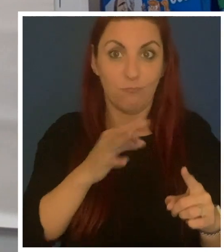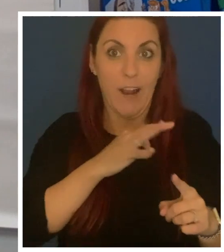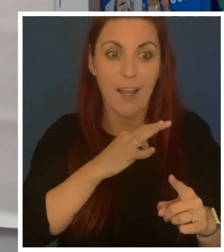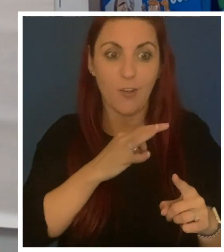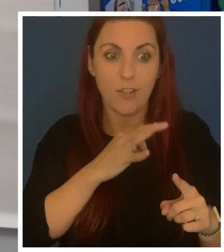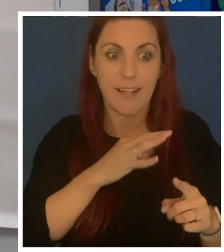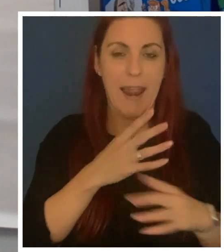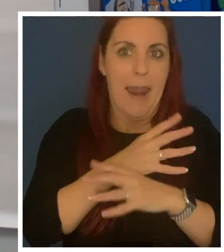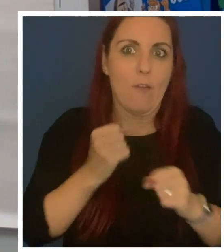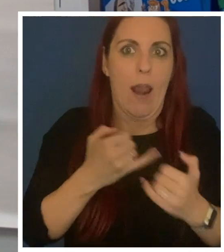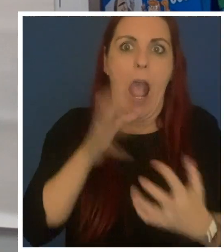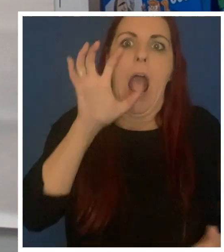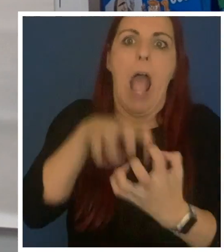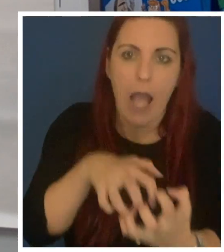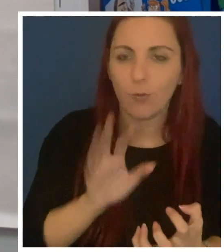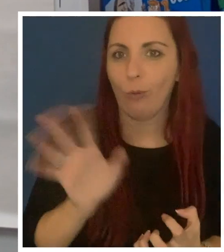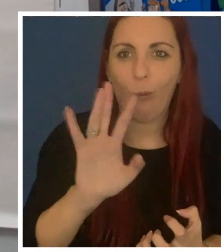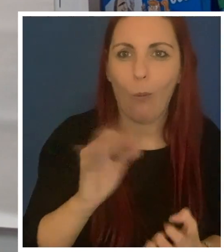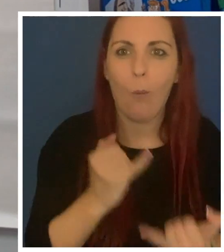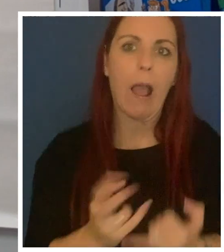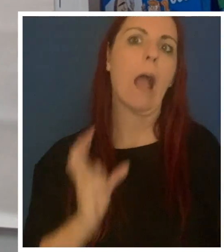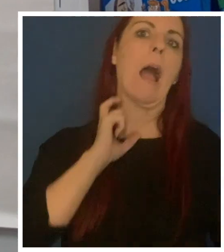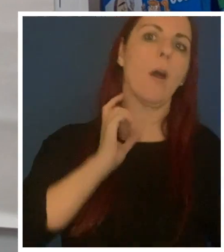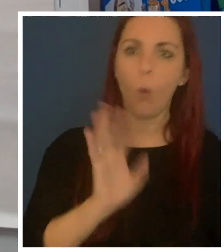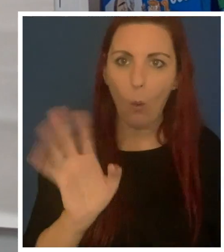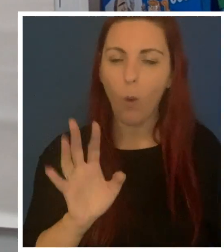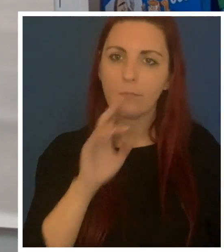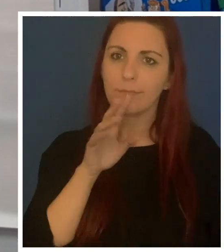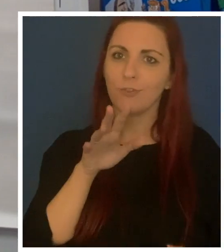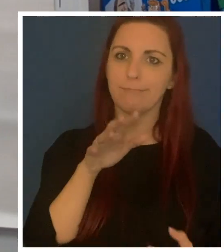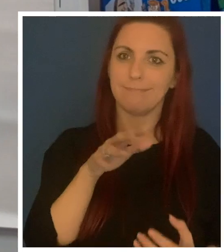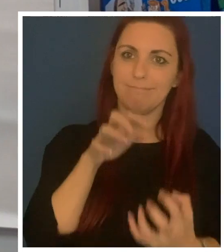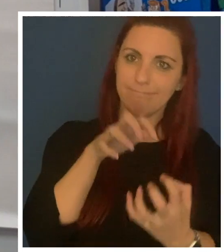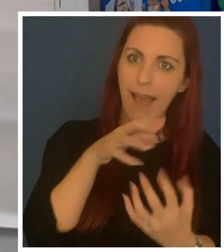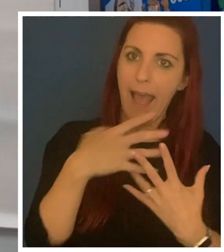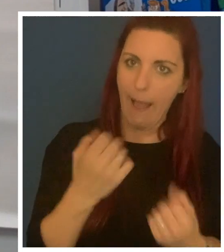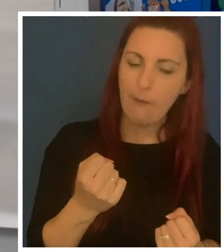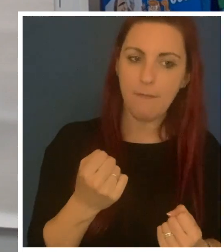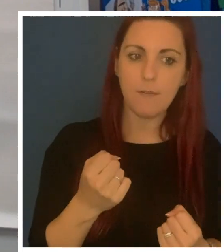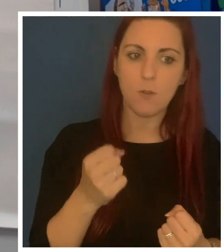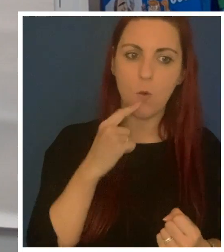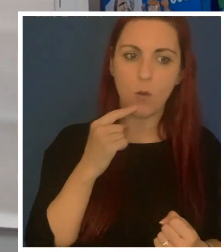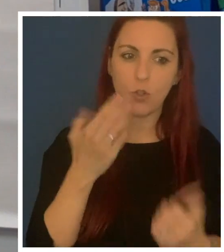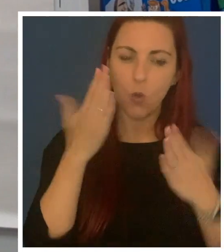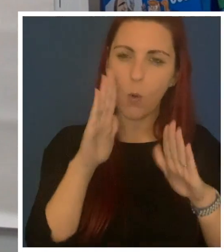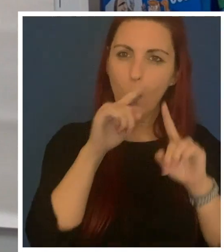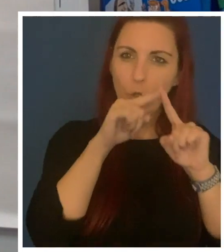She would never be like a vampire like an evil vampire she's really good. So I'm going to draw those little sharp teeth and I'm going draw them,